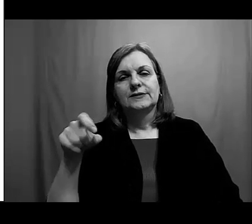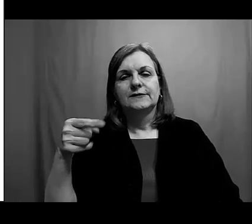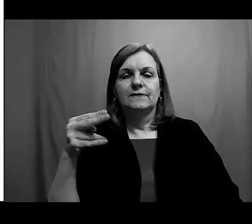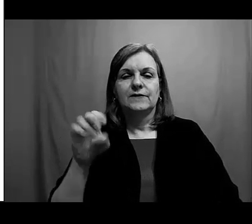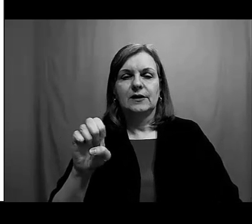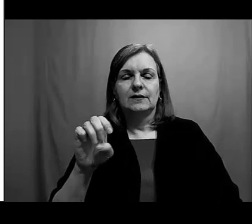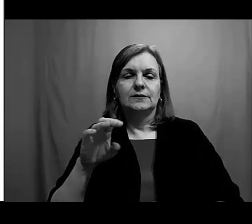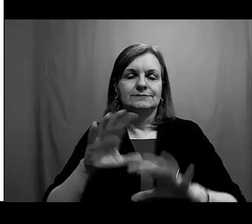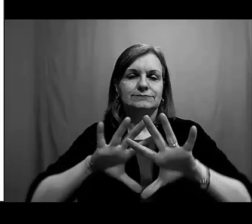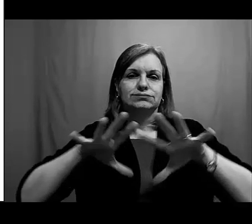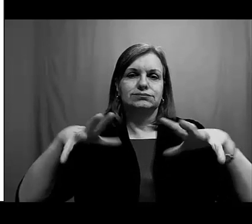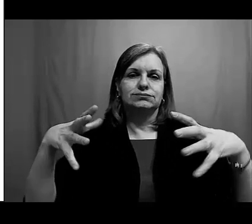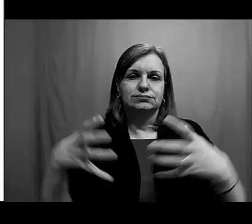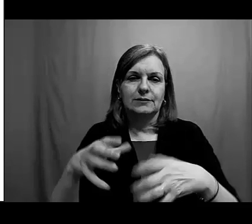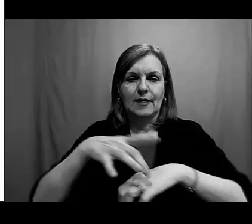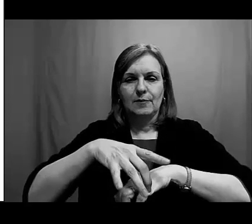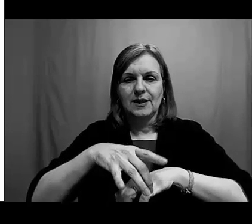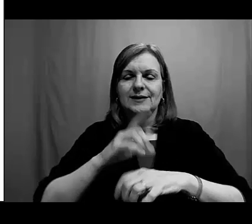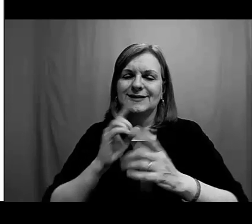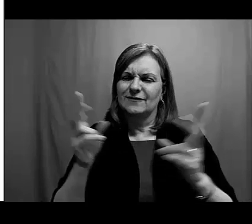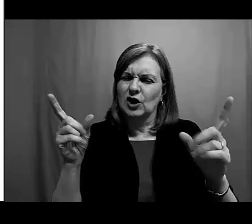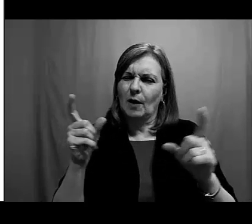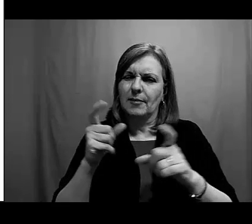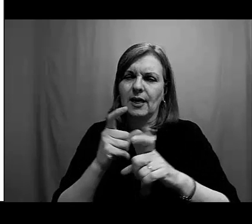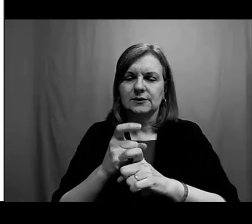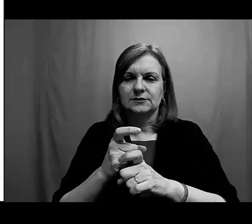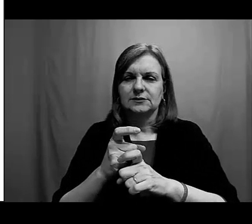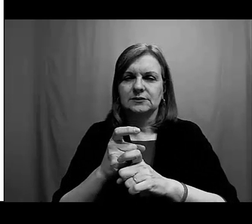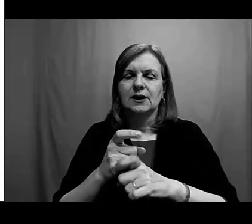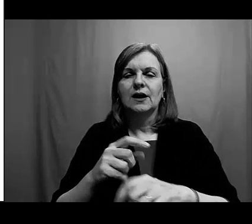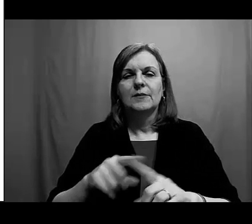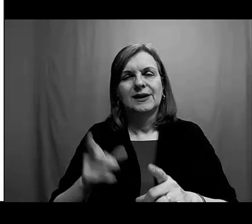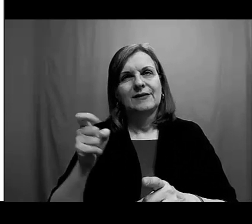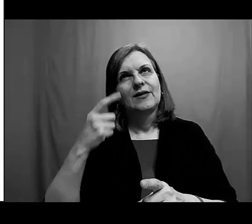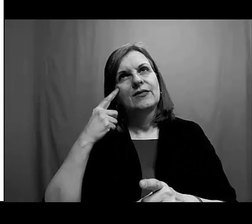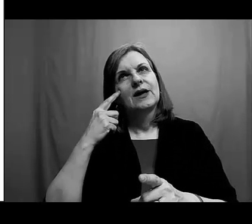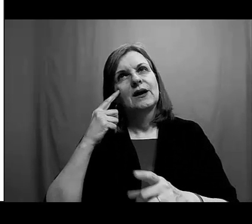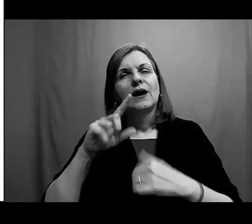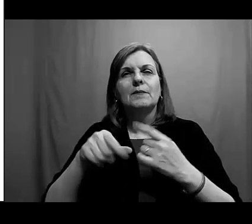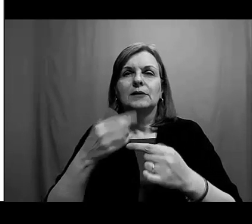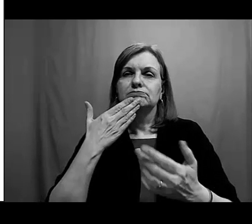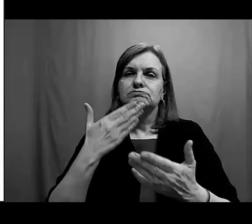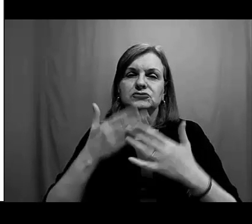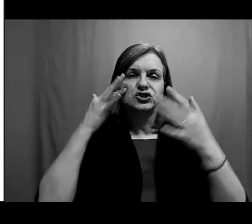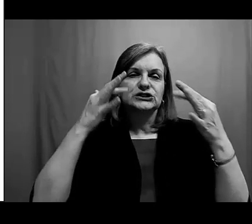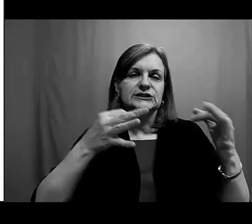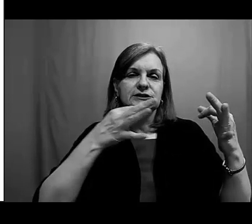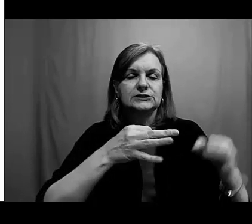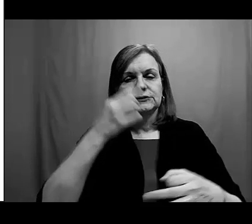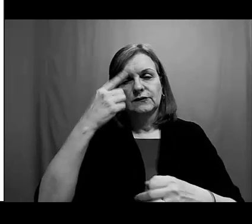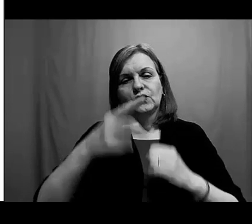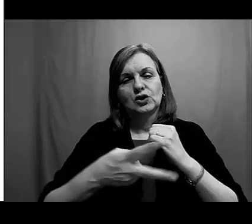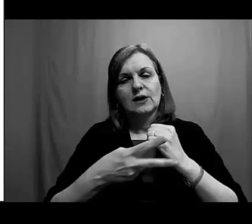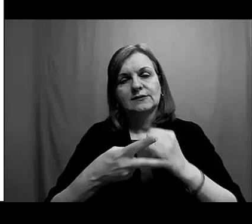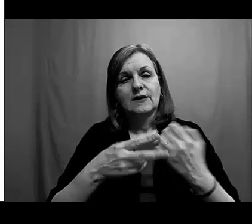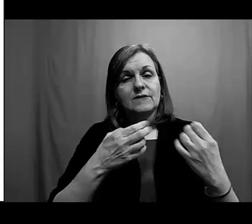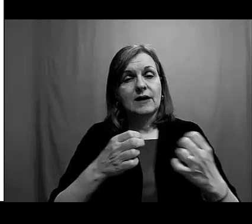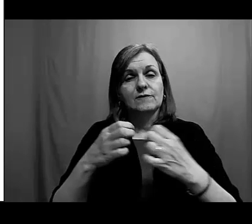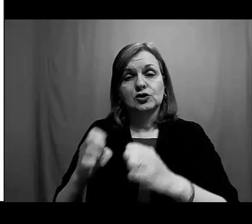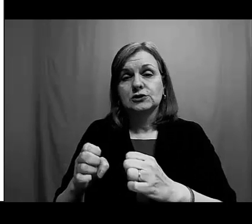very complex we know this but we need to think about sensible decisions for conservation efforts